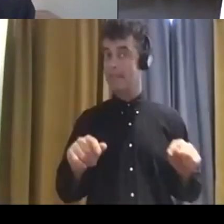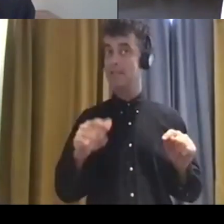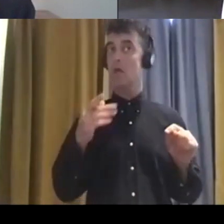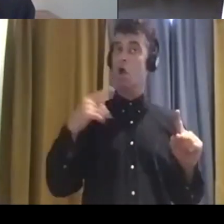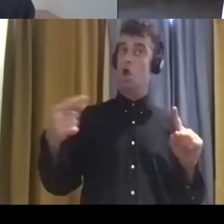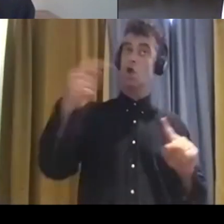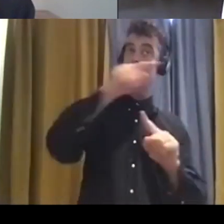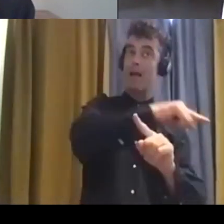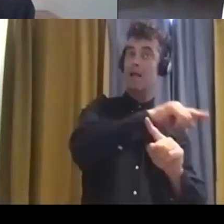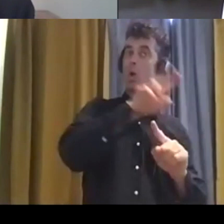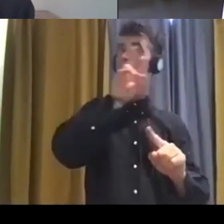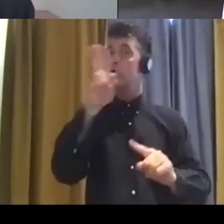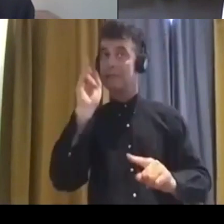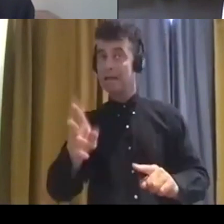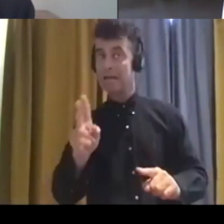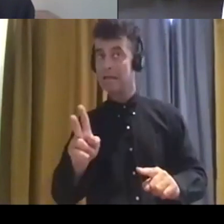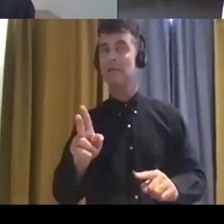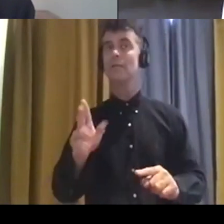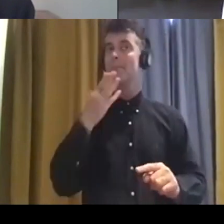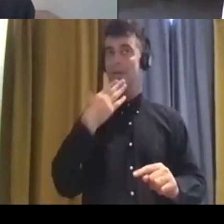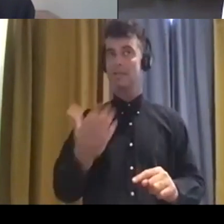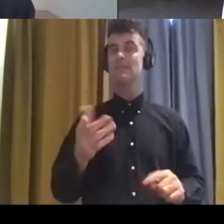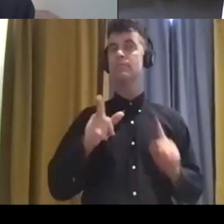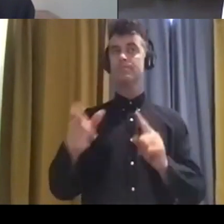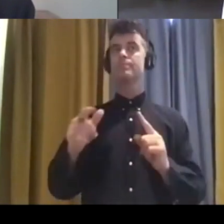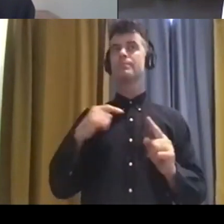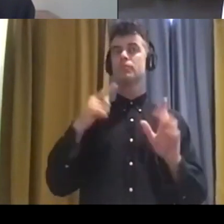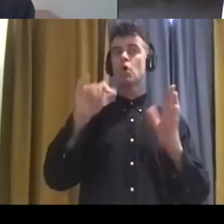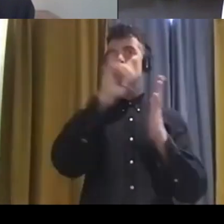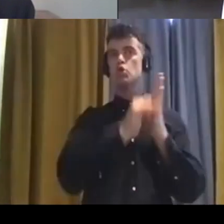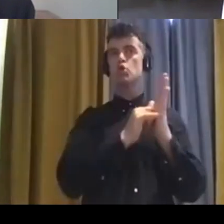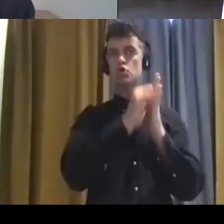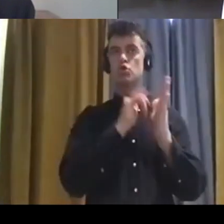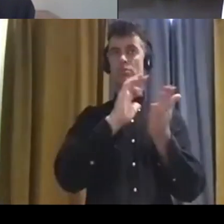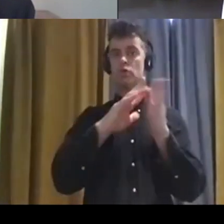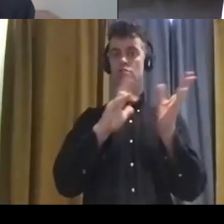revisit some of this conversation, please go to our YouTube channel and subscribe so